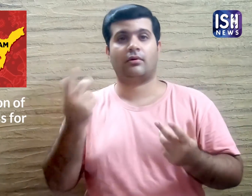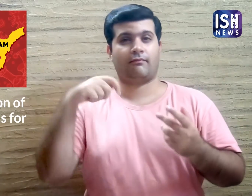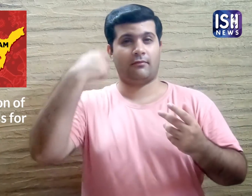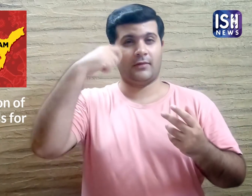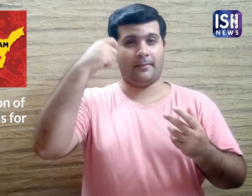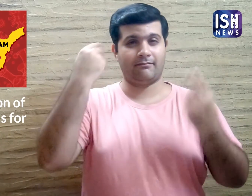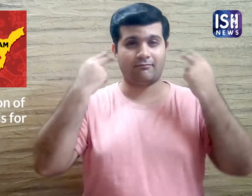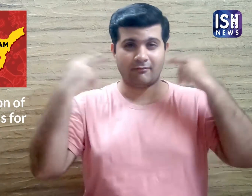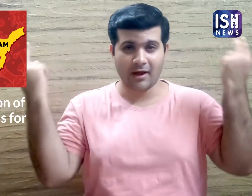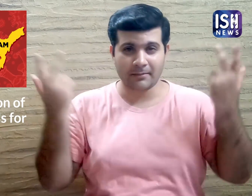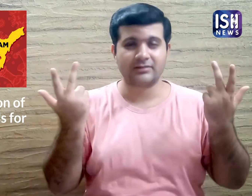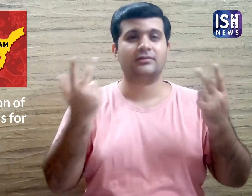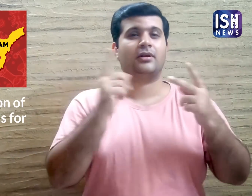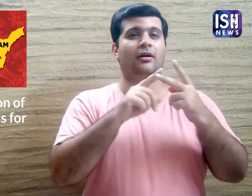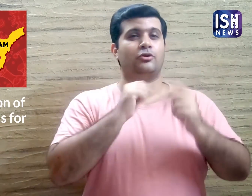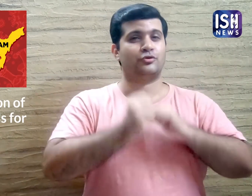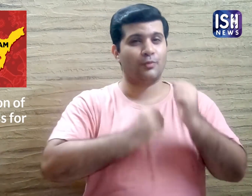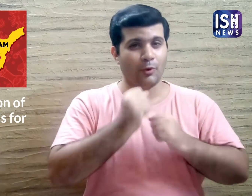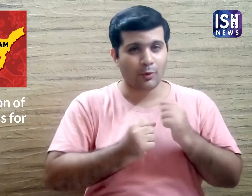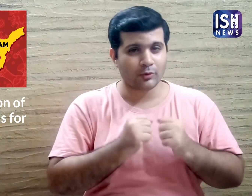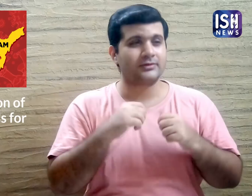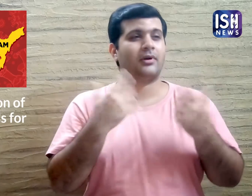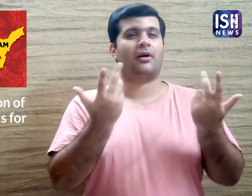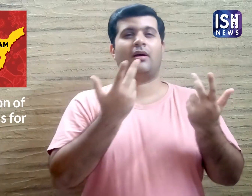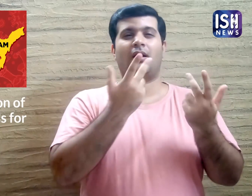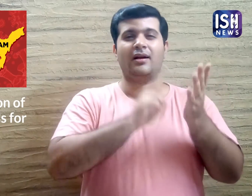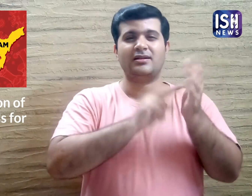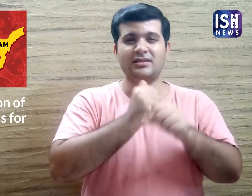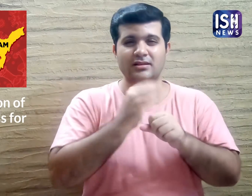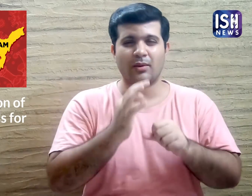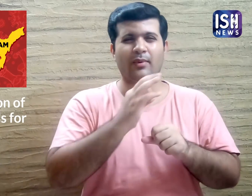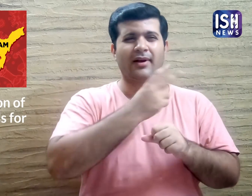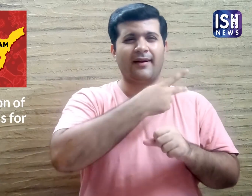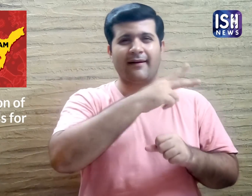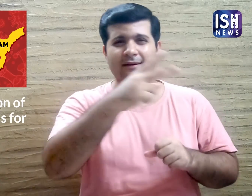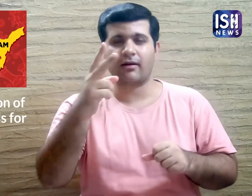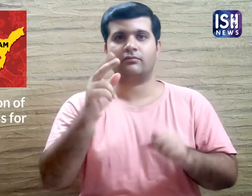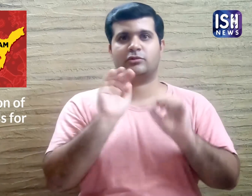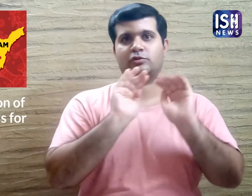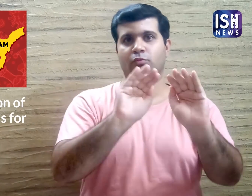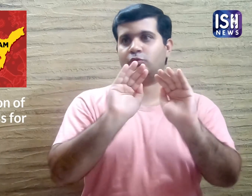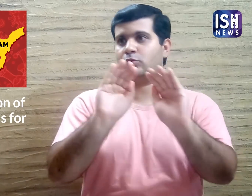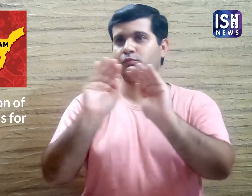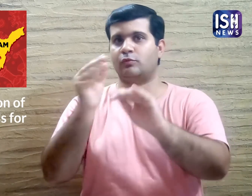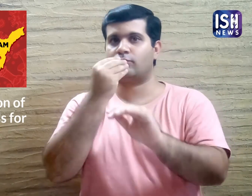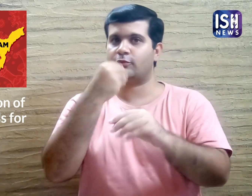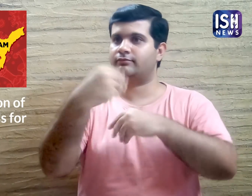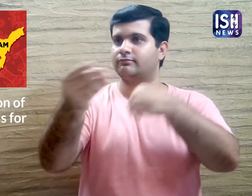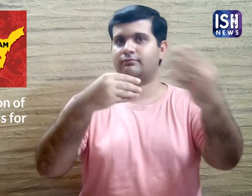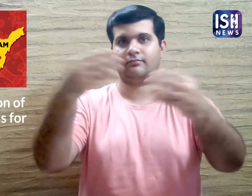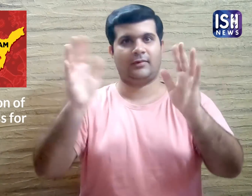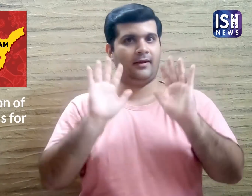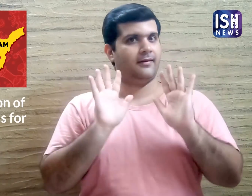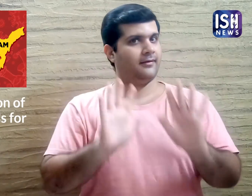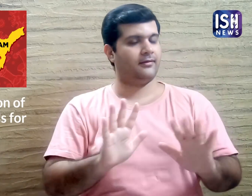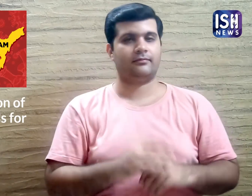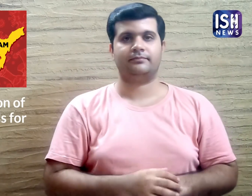Filmstars, sportspersons, NGOs are all supporting them by distributing food.